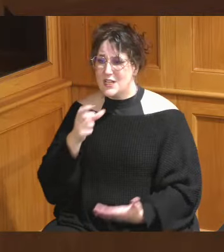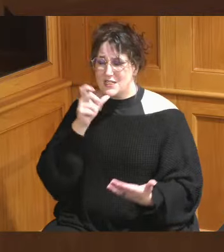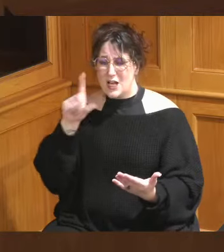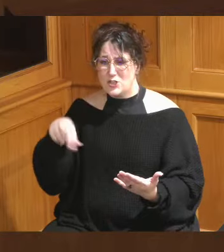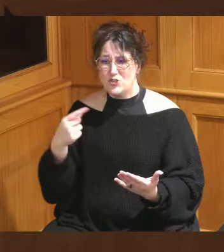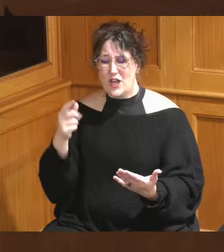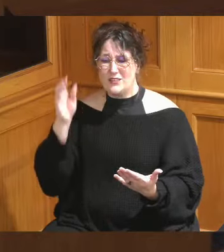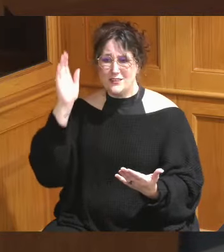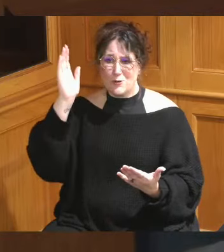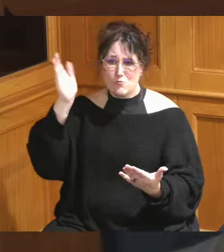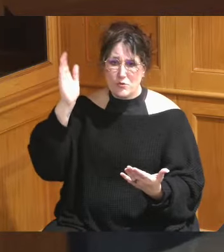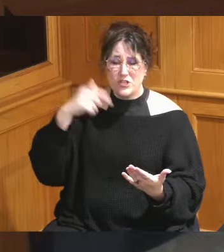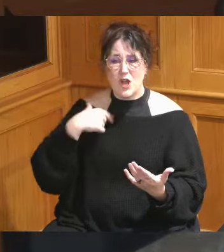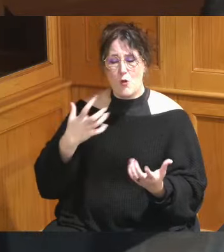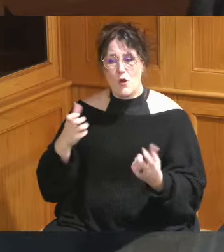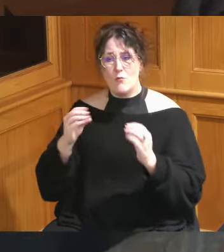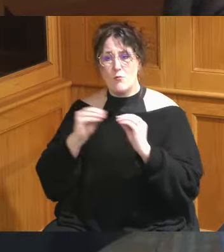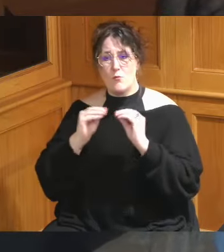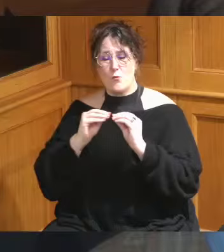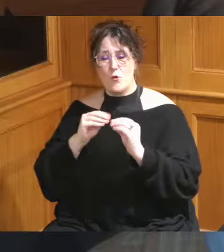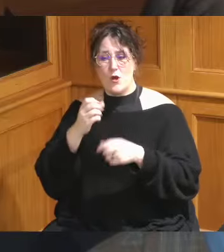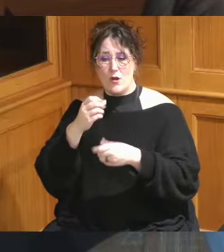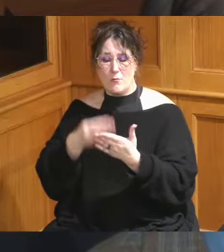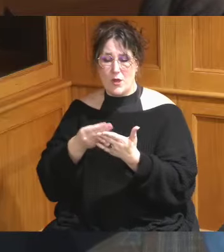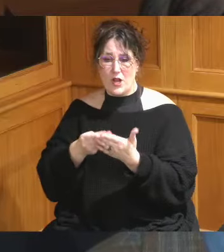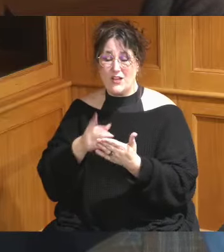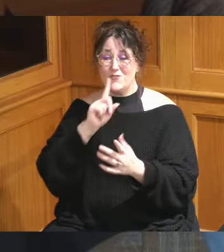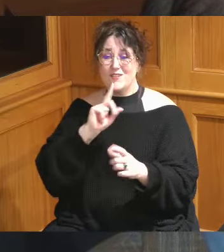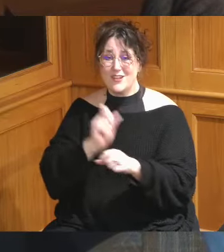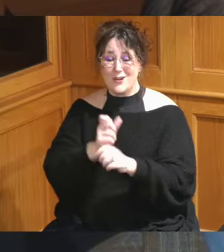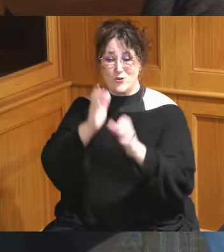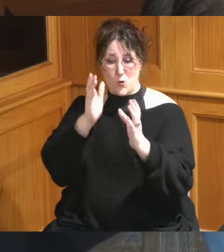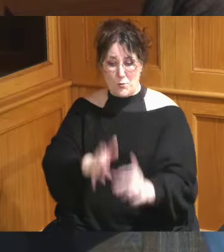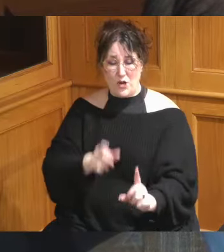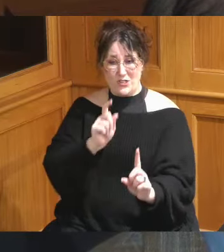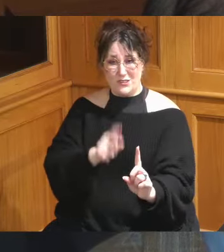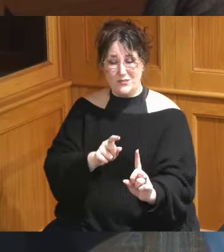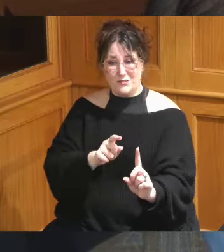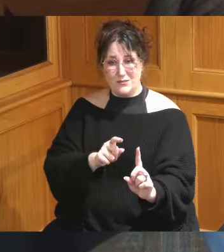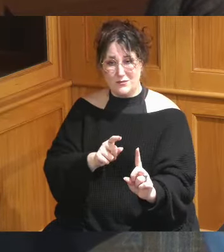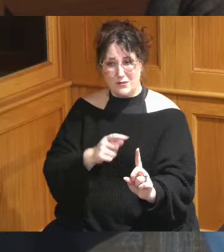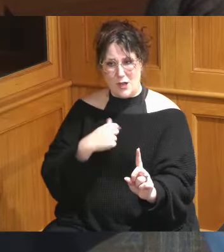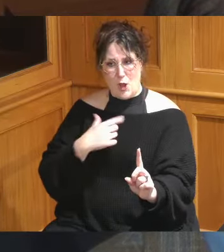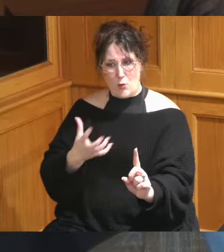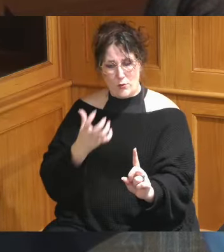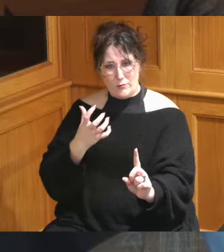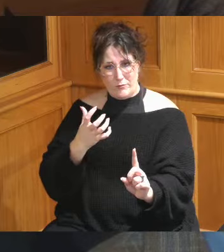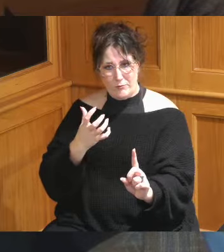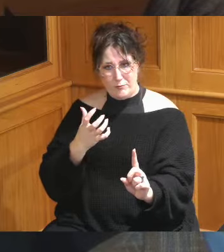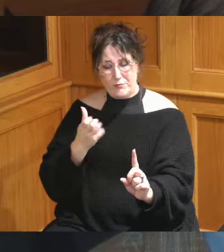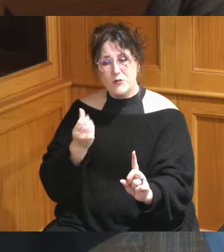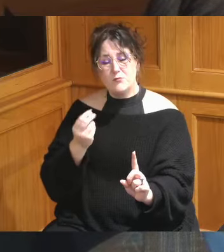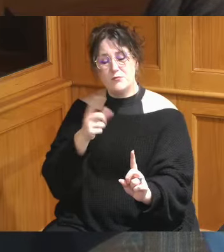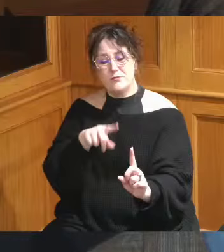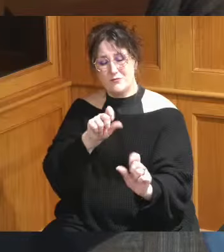more money going to the actual entrepreneur. That's what I want so that they can try to help